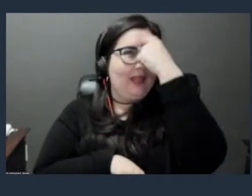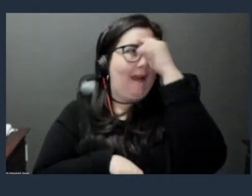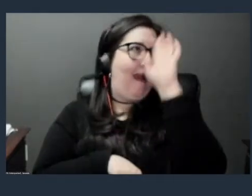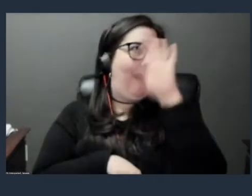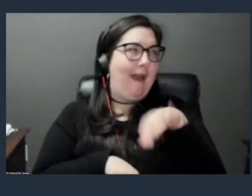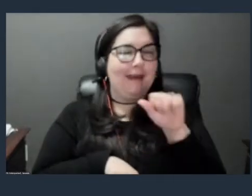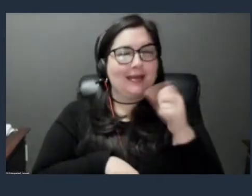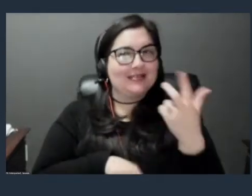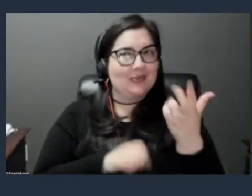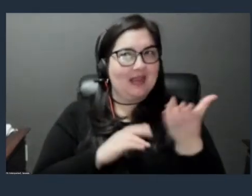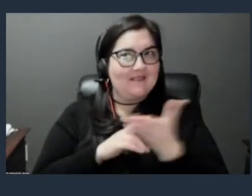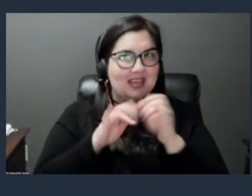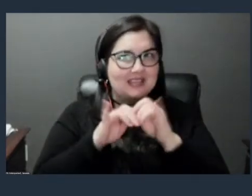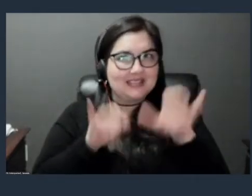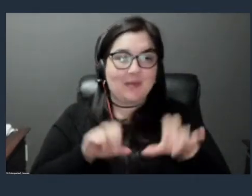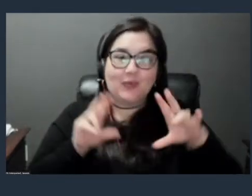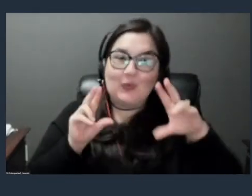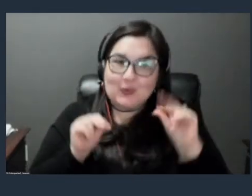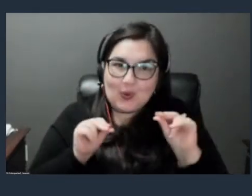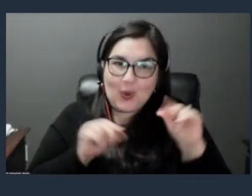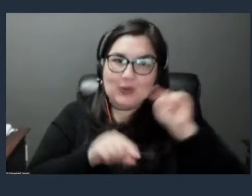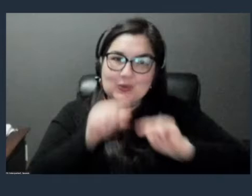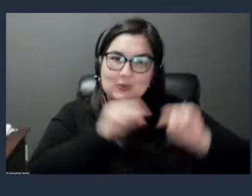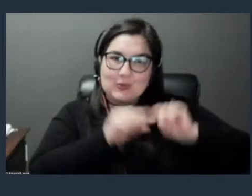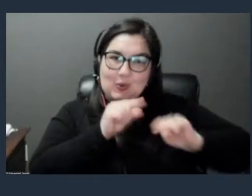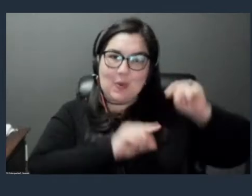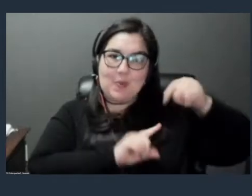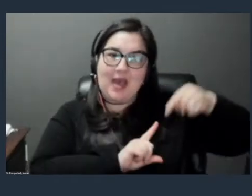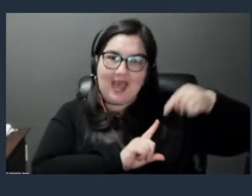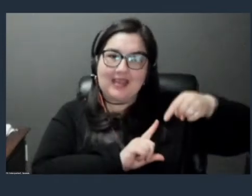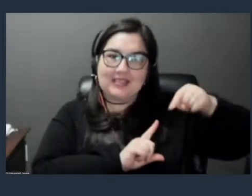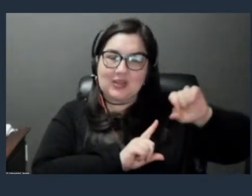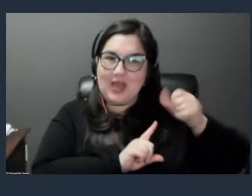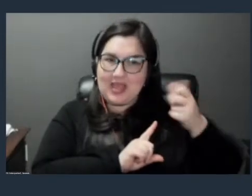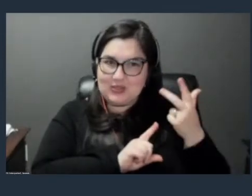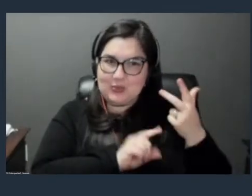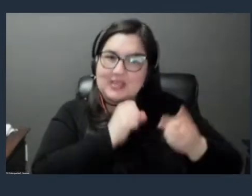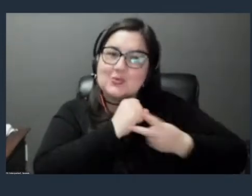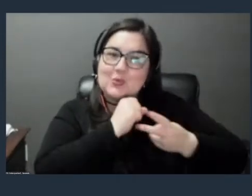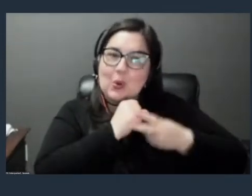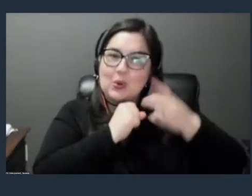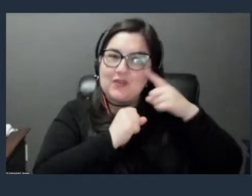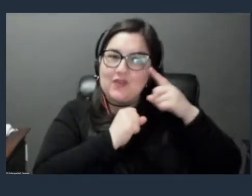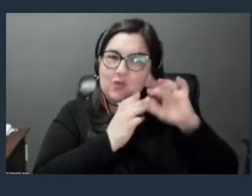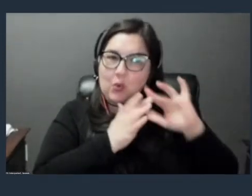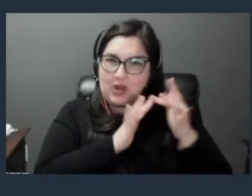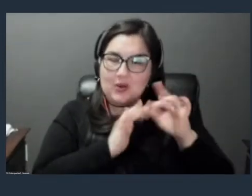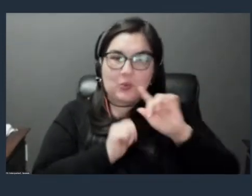you go back to S3's root storage for the internet and it was very deliberately made to resemble a file system